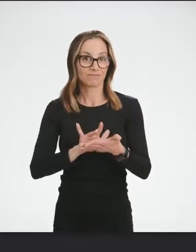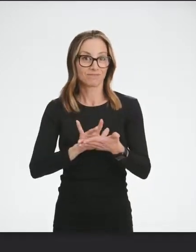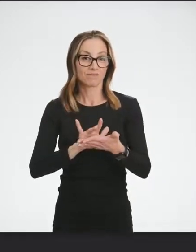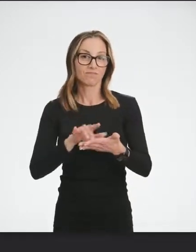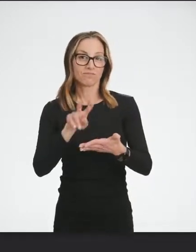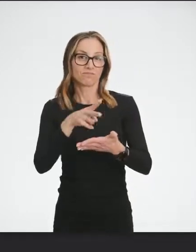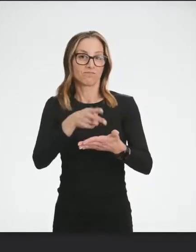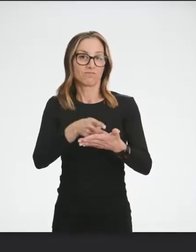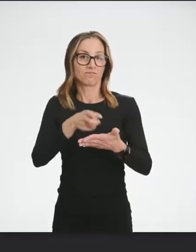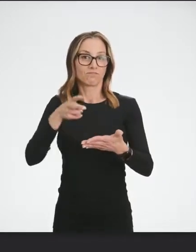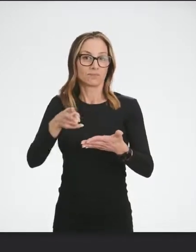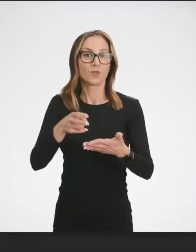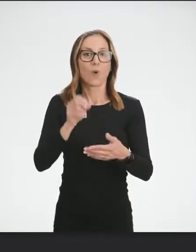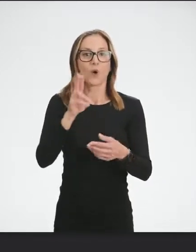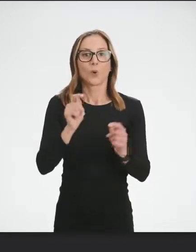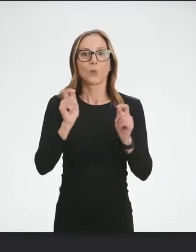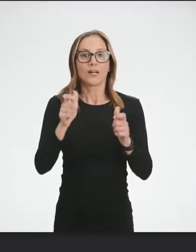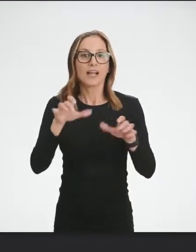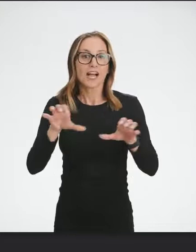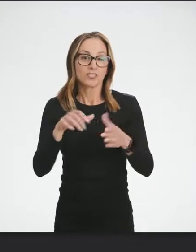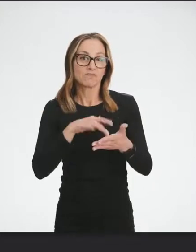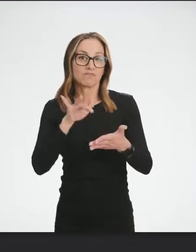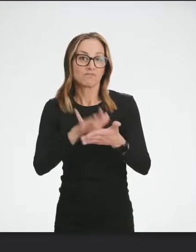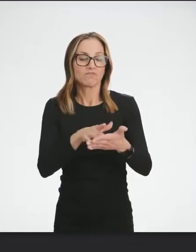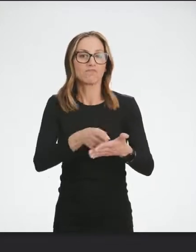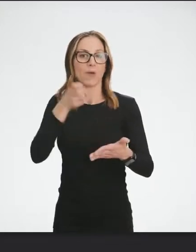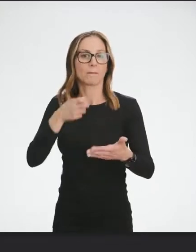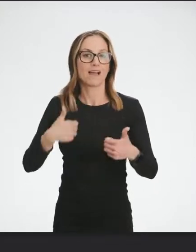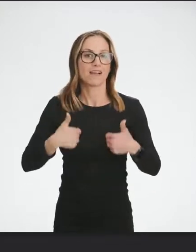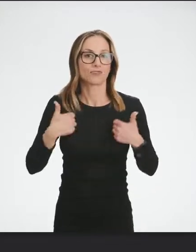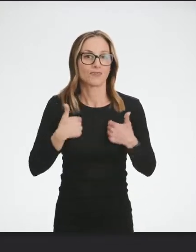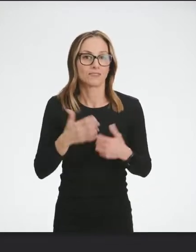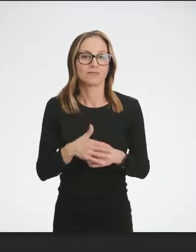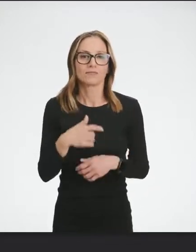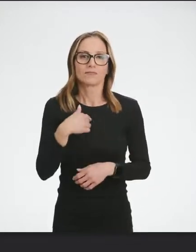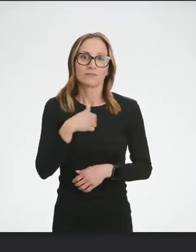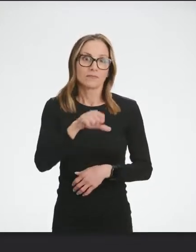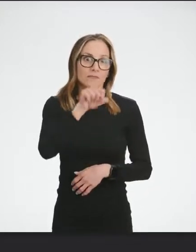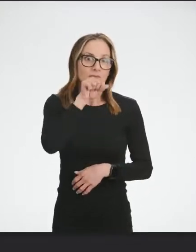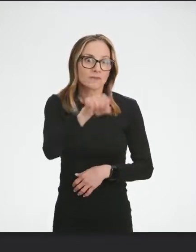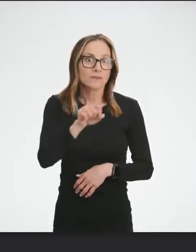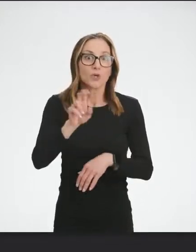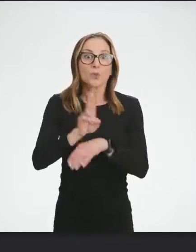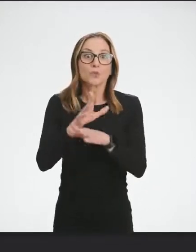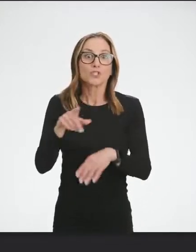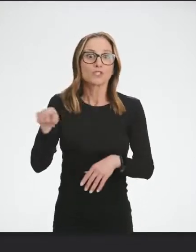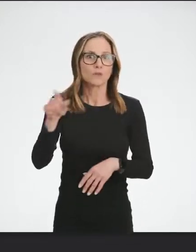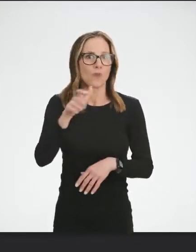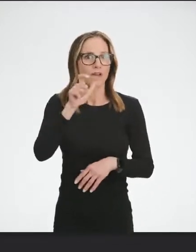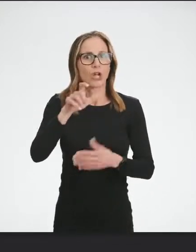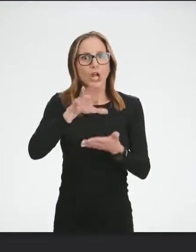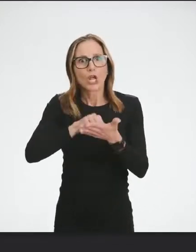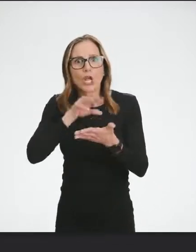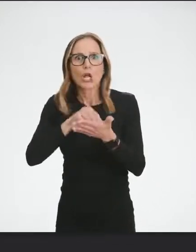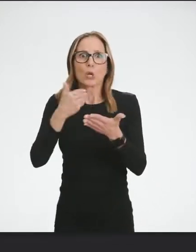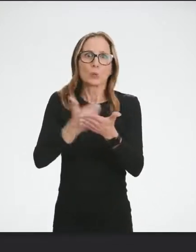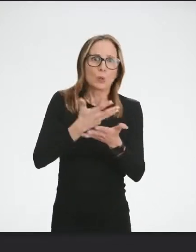actions to easily grab the address. I love that users don't have to learn a new interaction model, as it provides the same